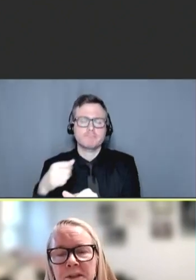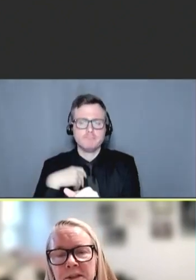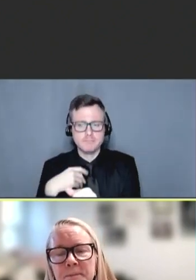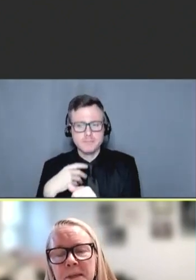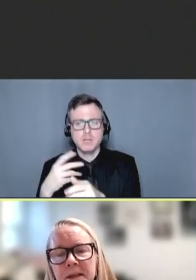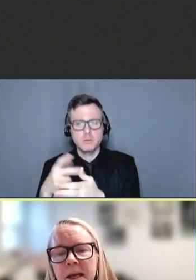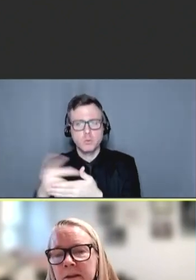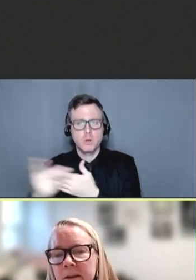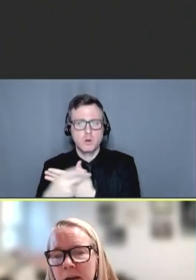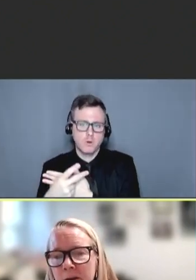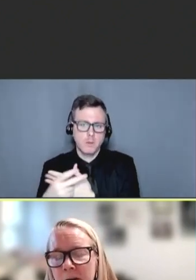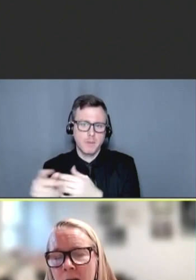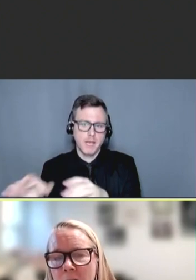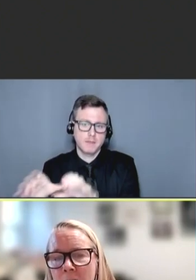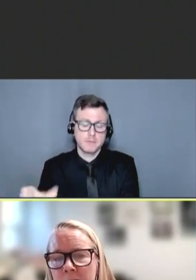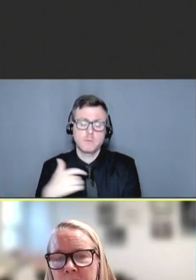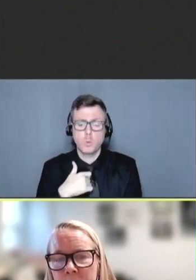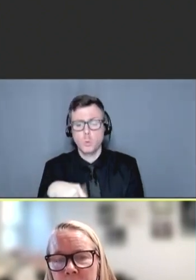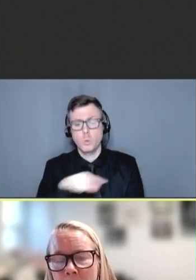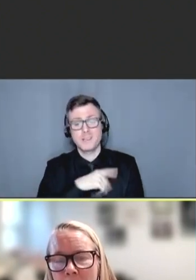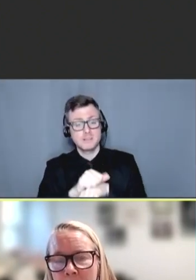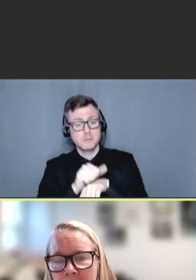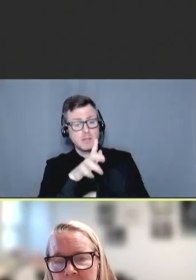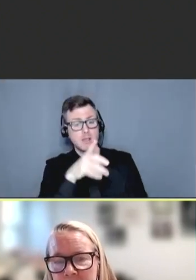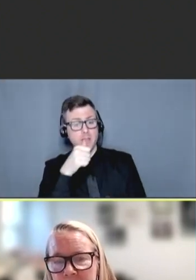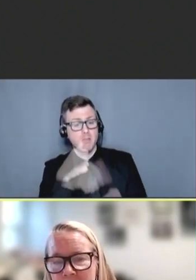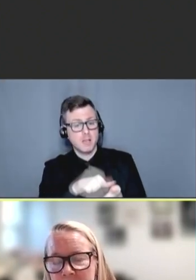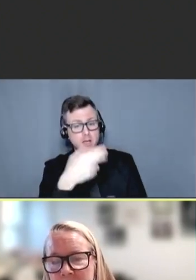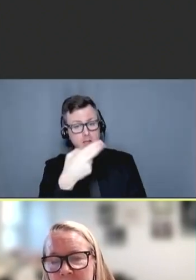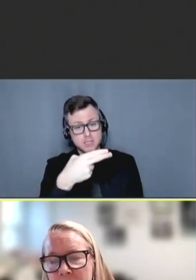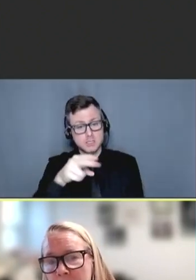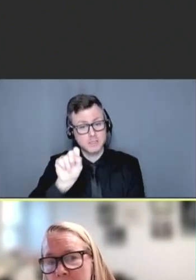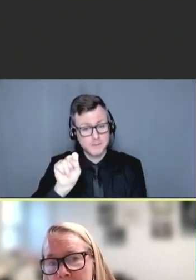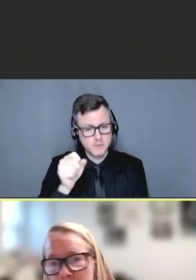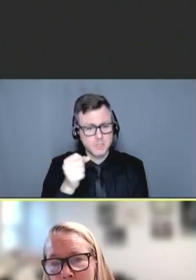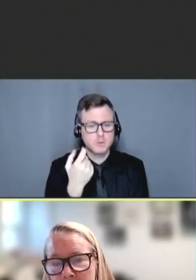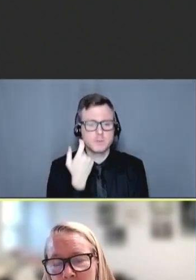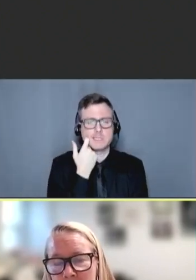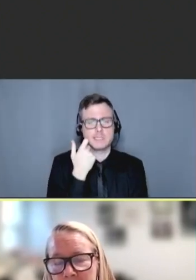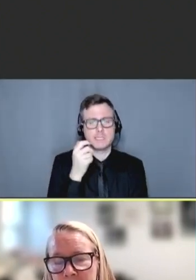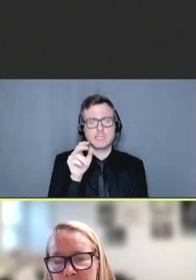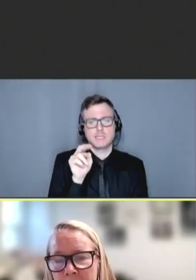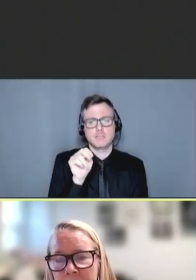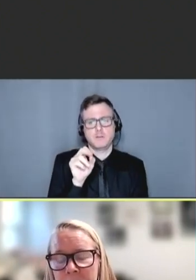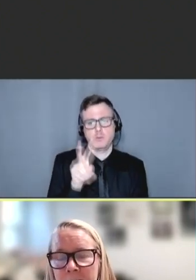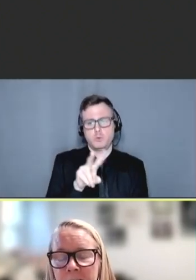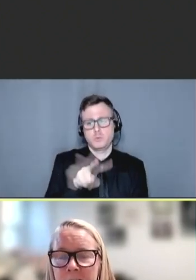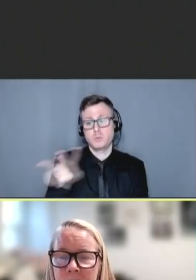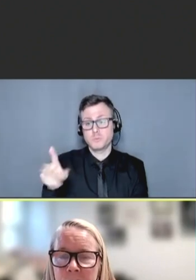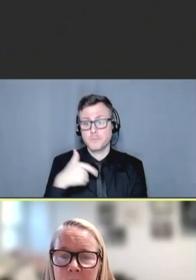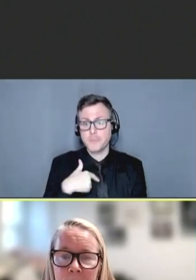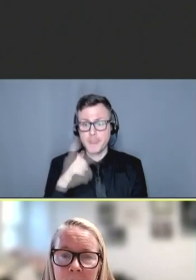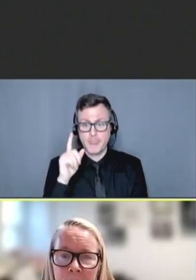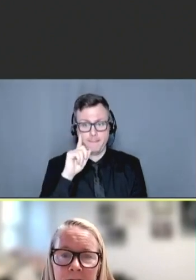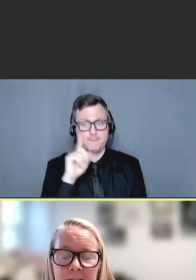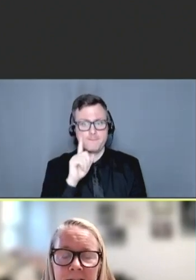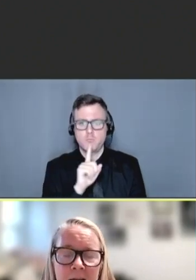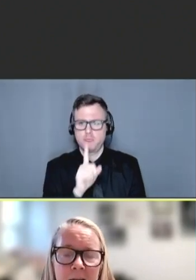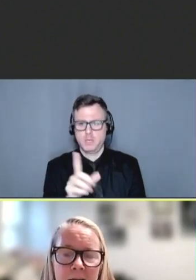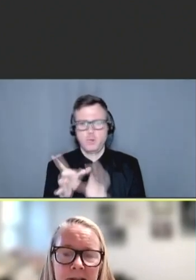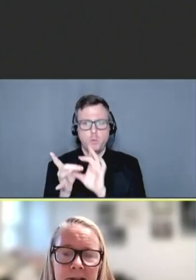We submitted a letter to HHS in November of 2022 that I think is really relevant and has